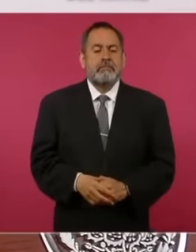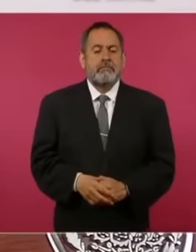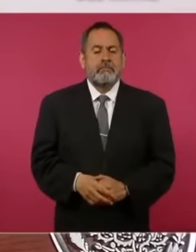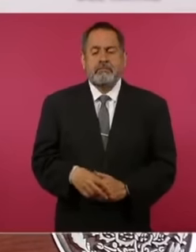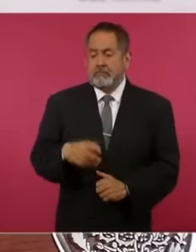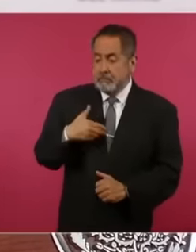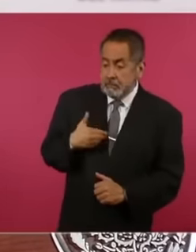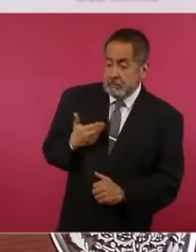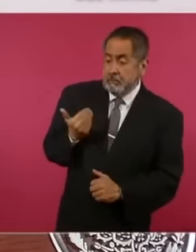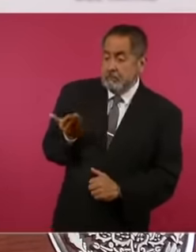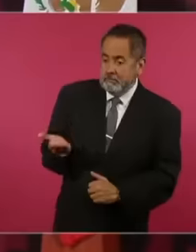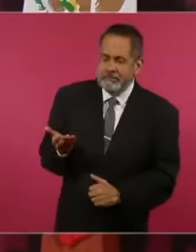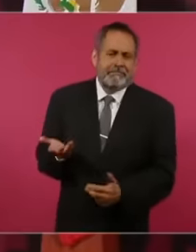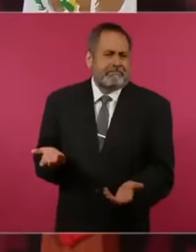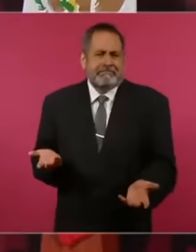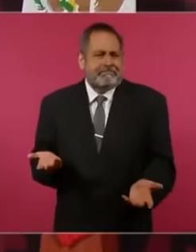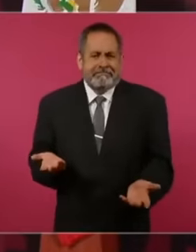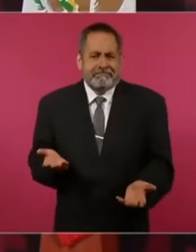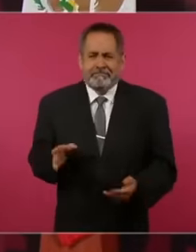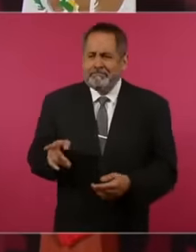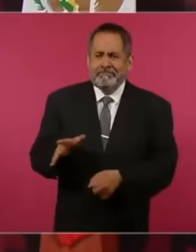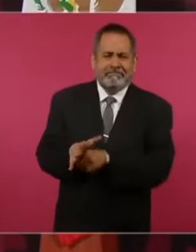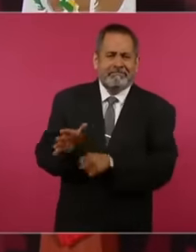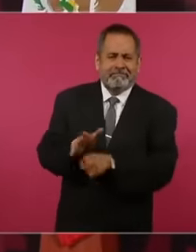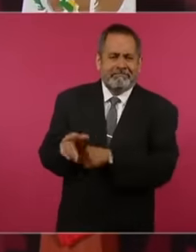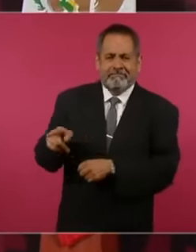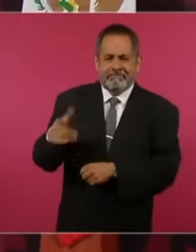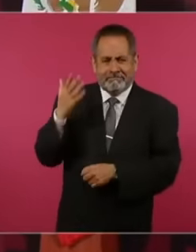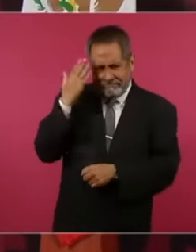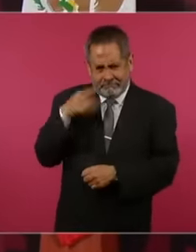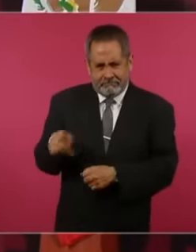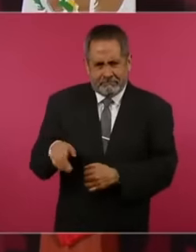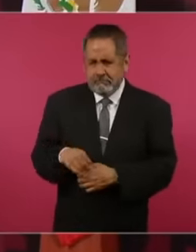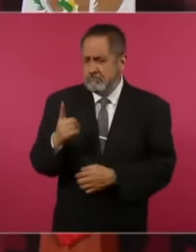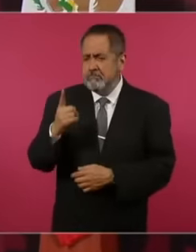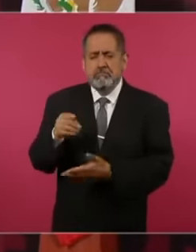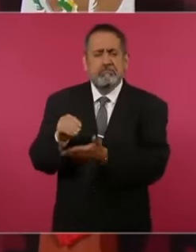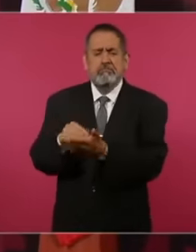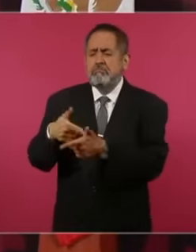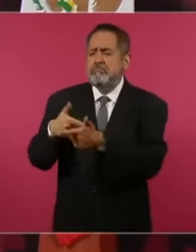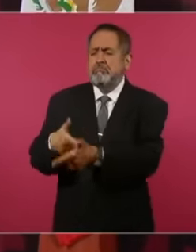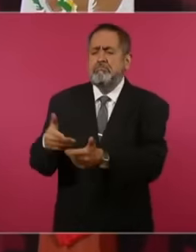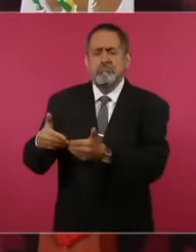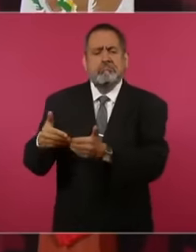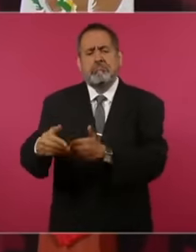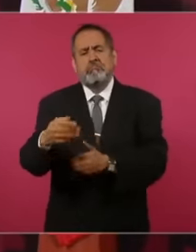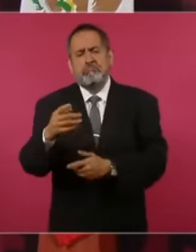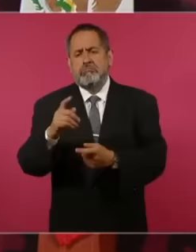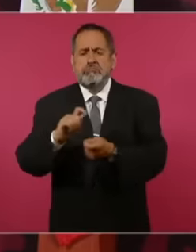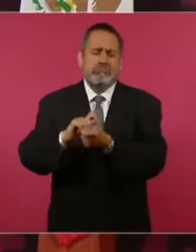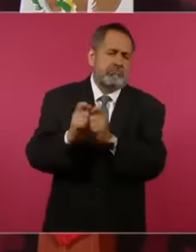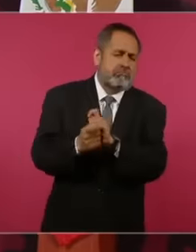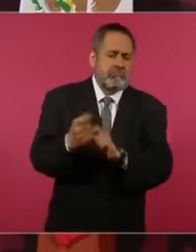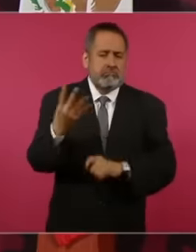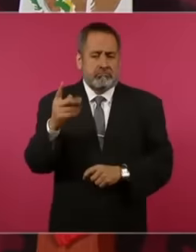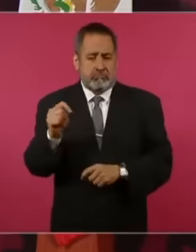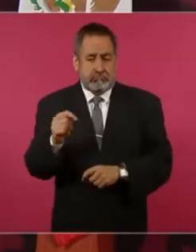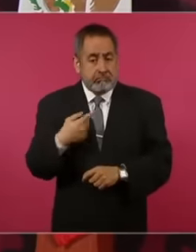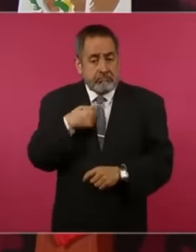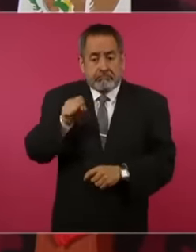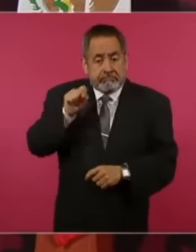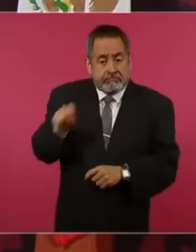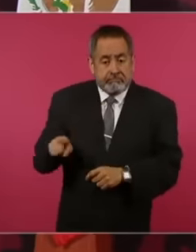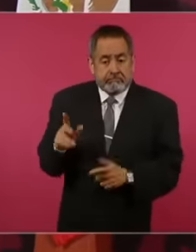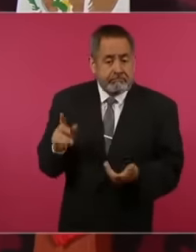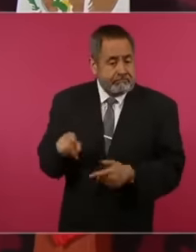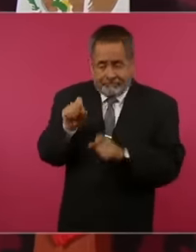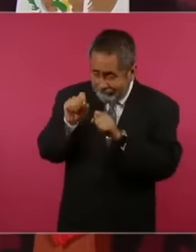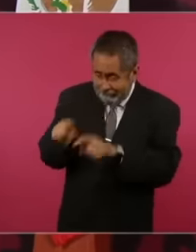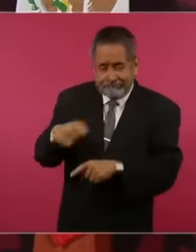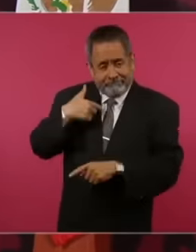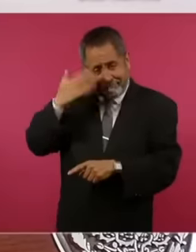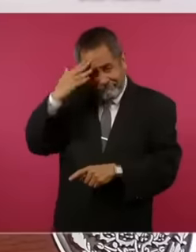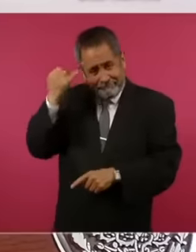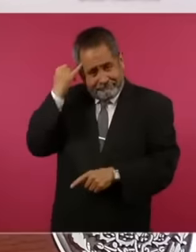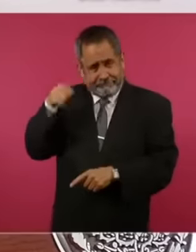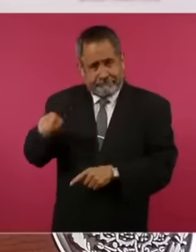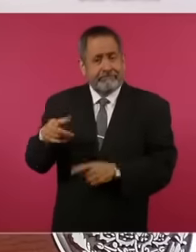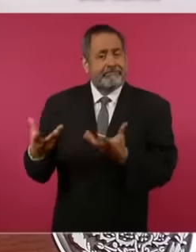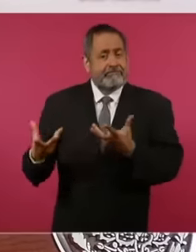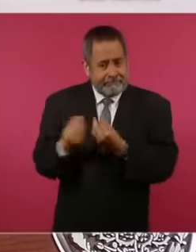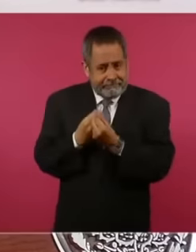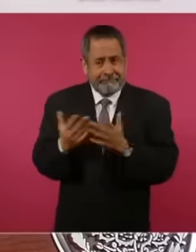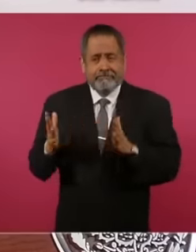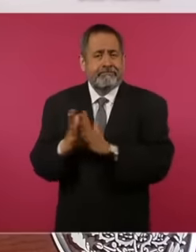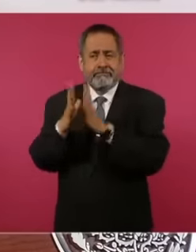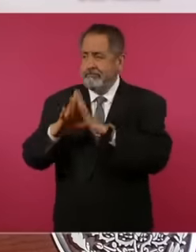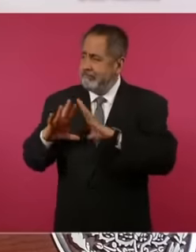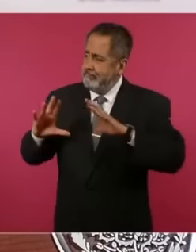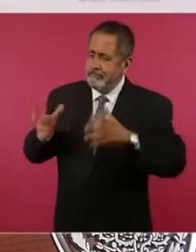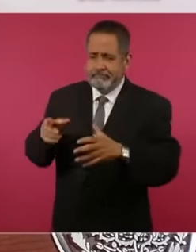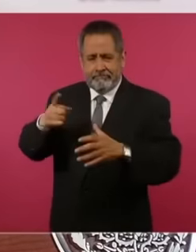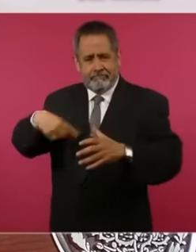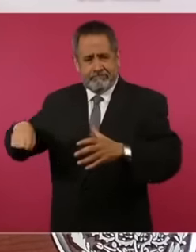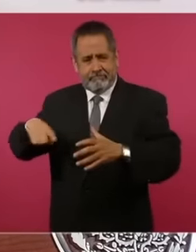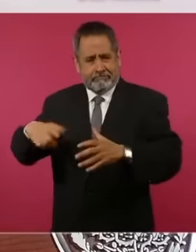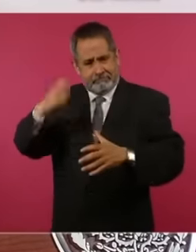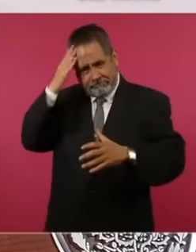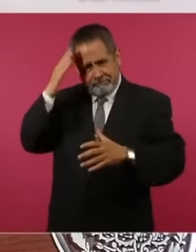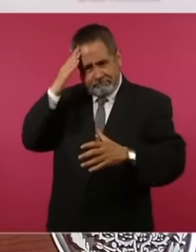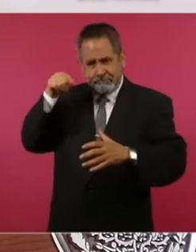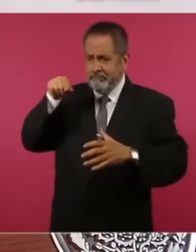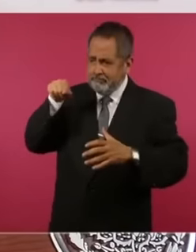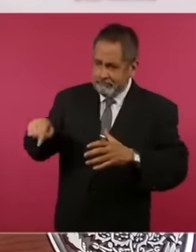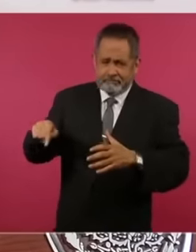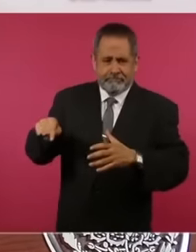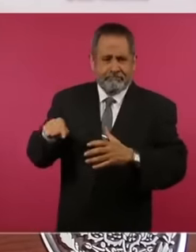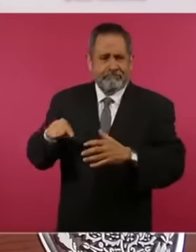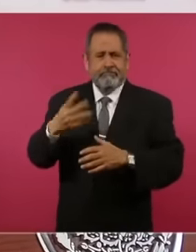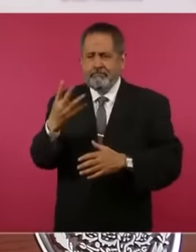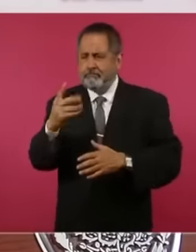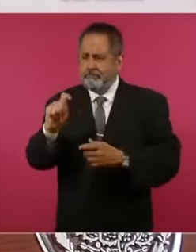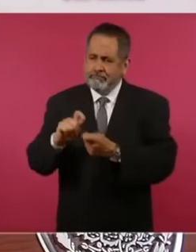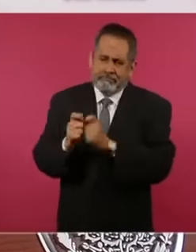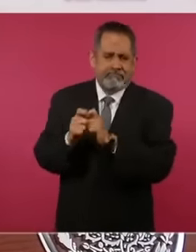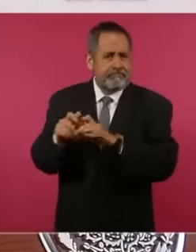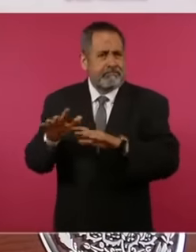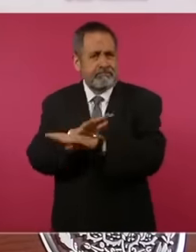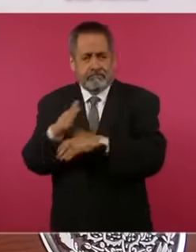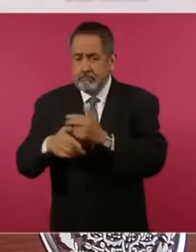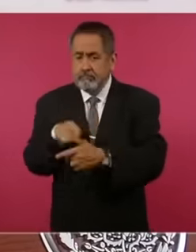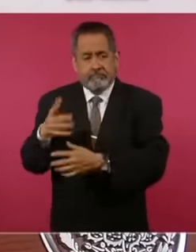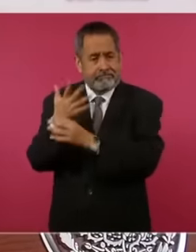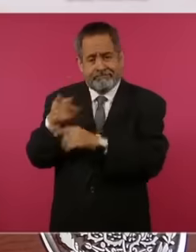uh continue with the transformation Well, she is a leading actor in this